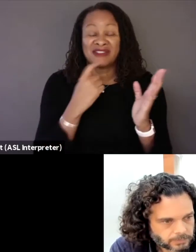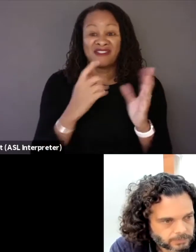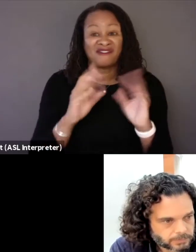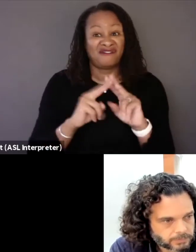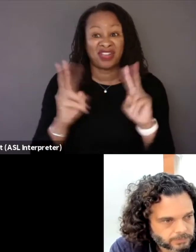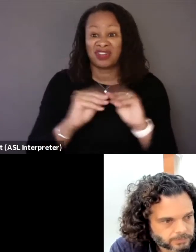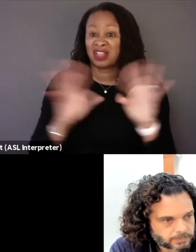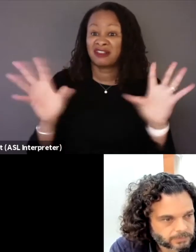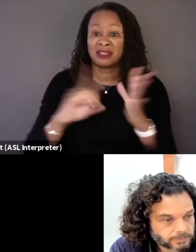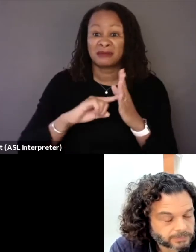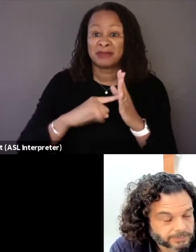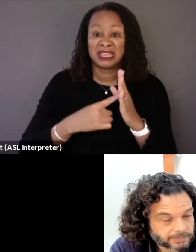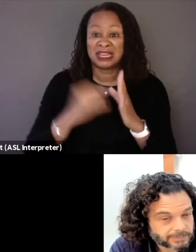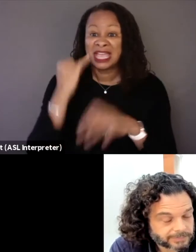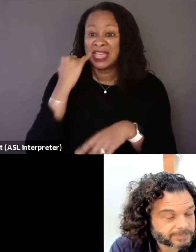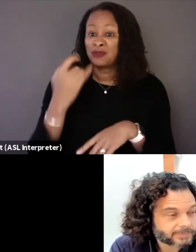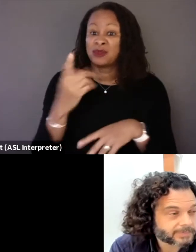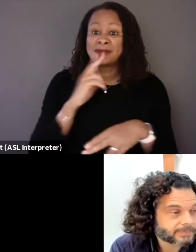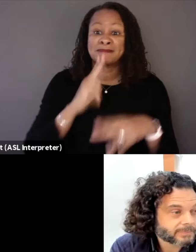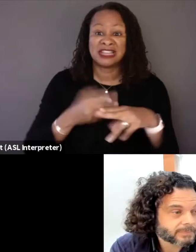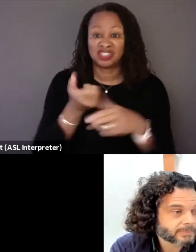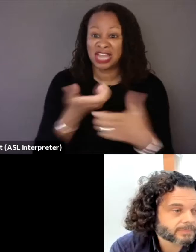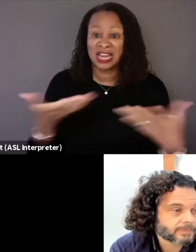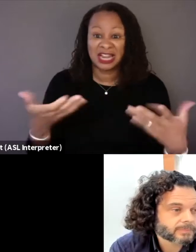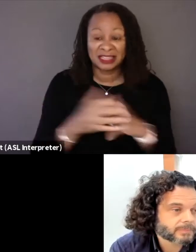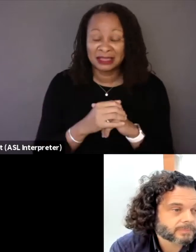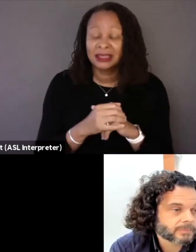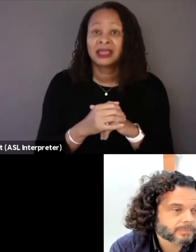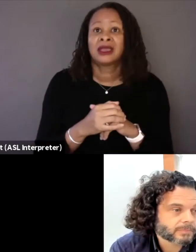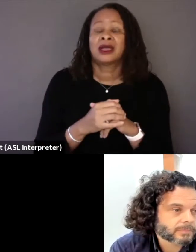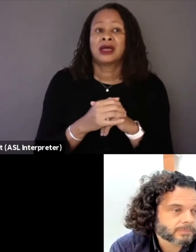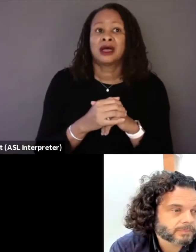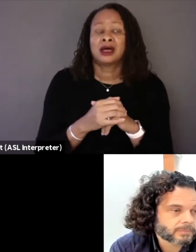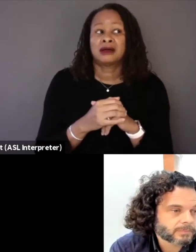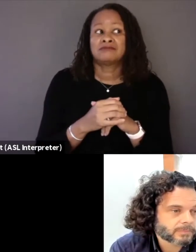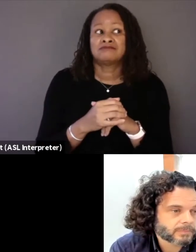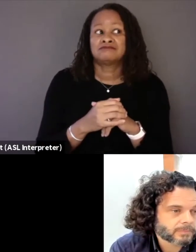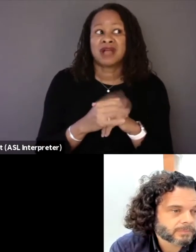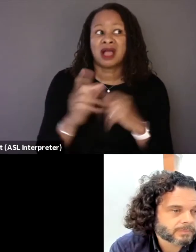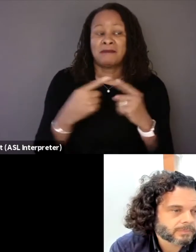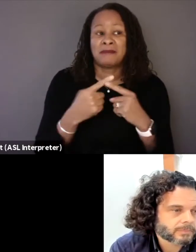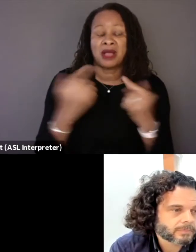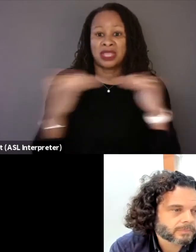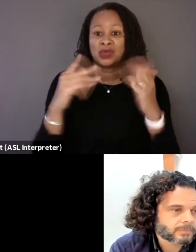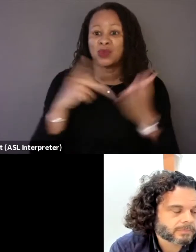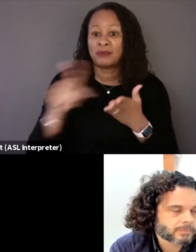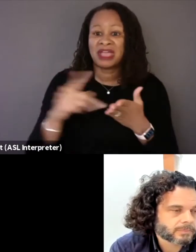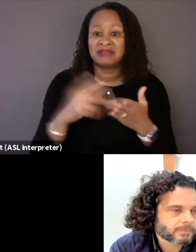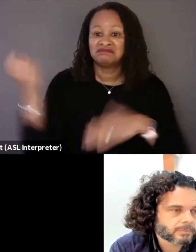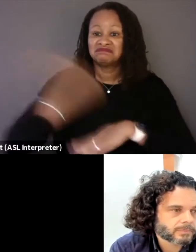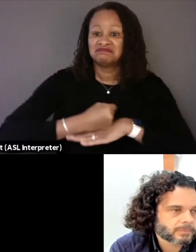Because they ultimately pulled access of the footage you shoot, they have to report. They, they only approve it finally after they see